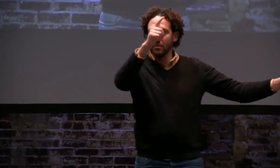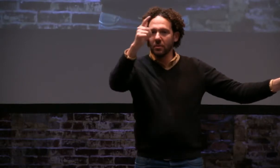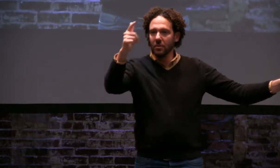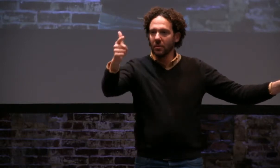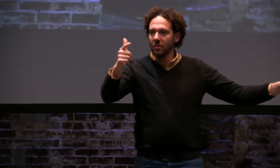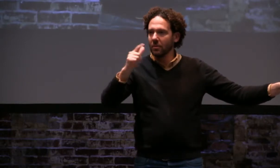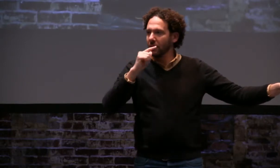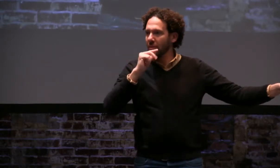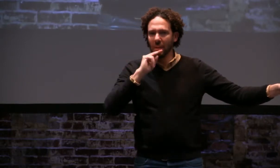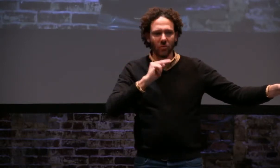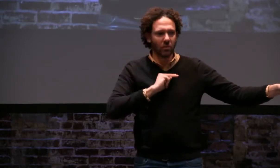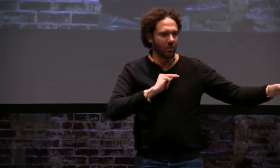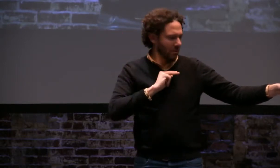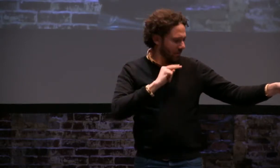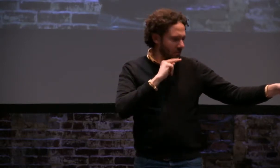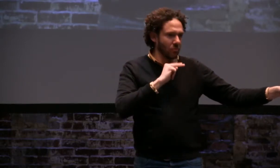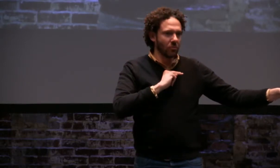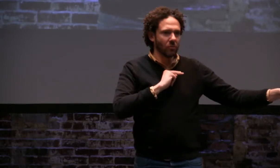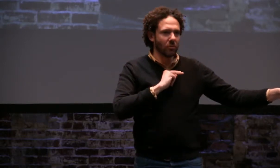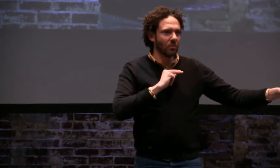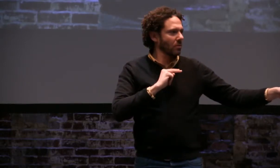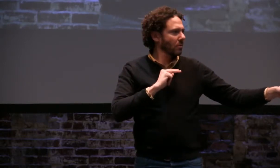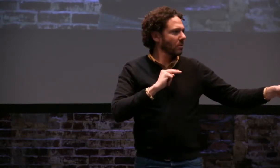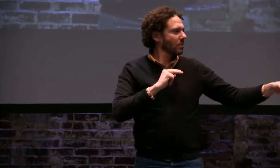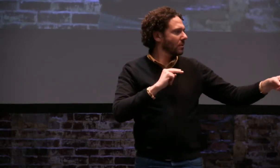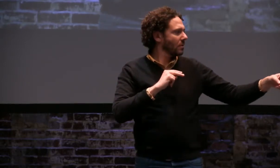for each category. And so we're gonna start off with...